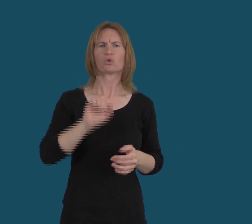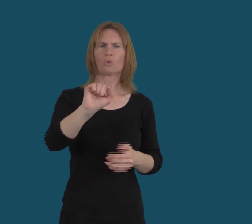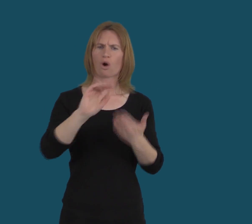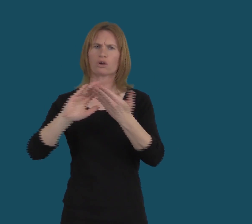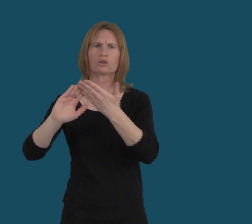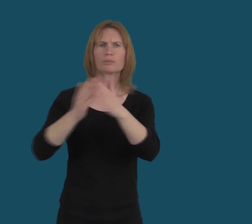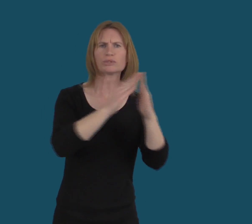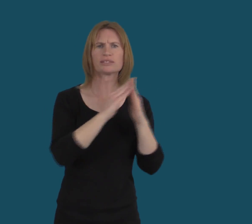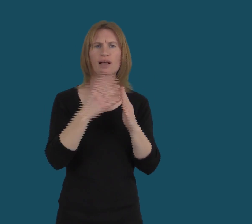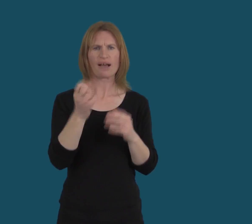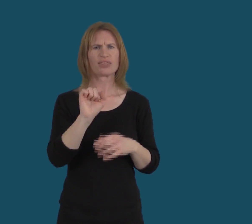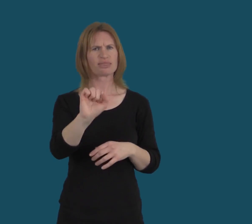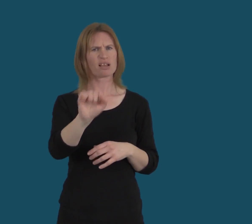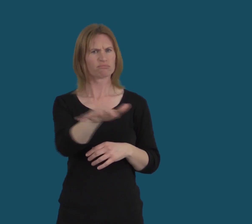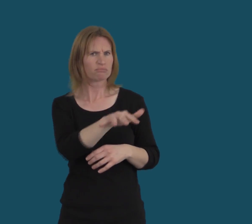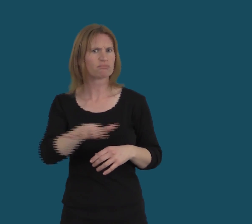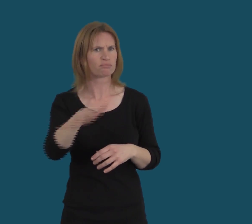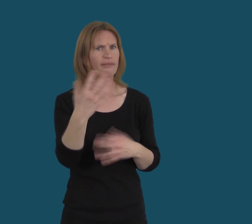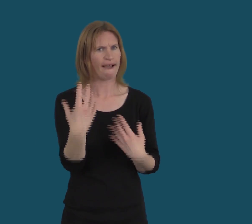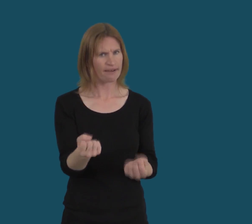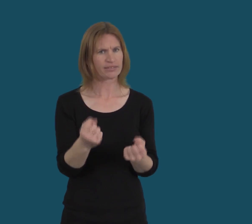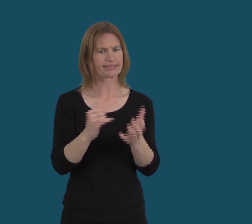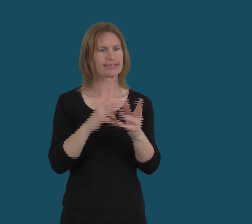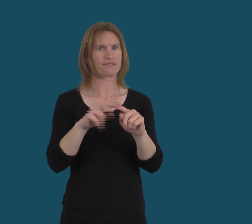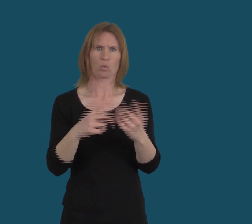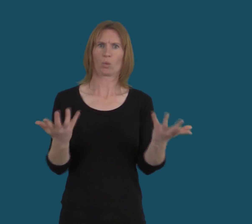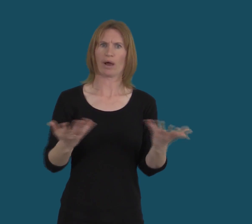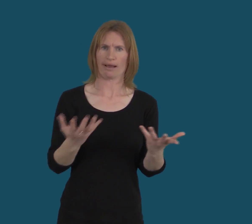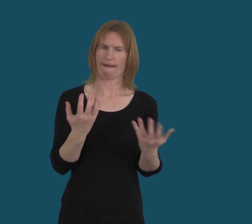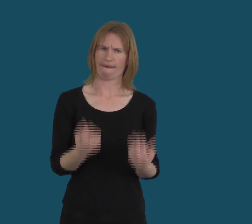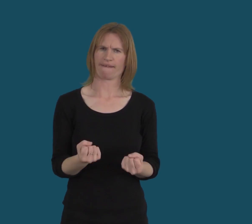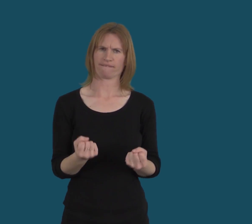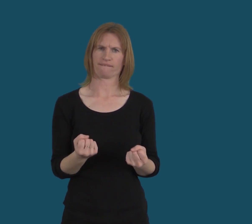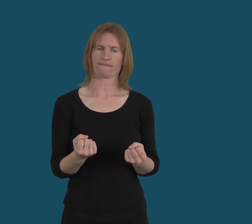Your community will have its own Neighbourhood Safer Place.